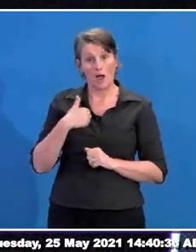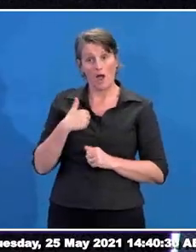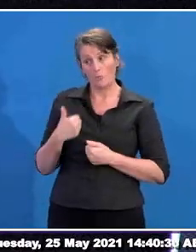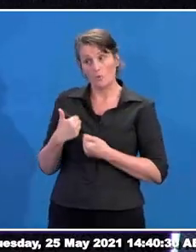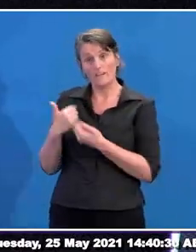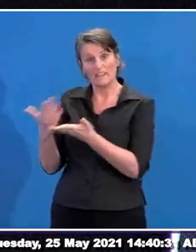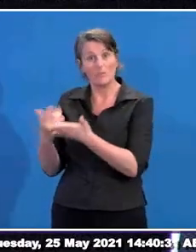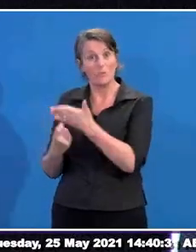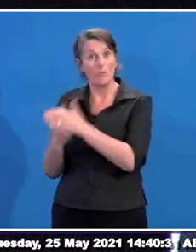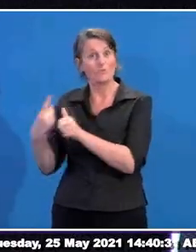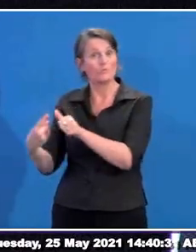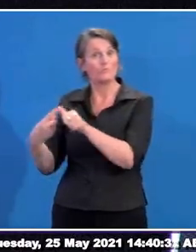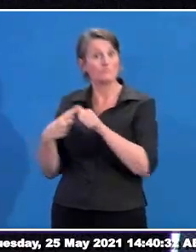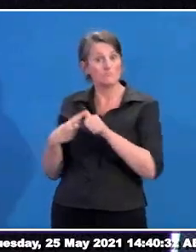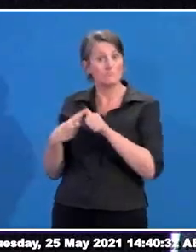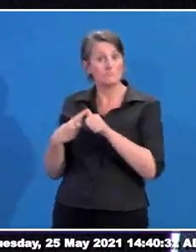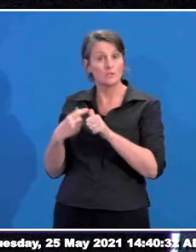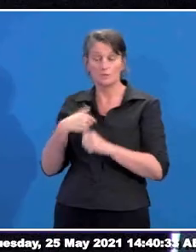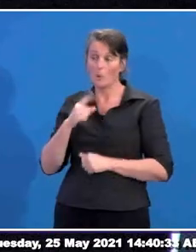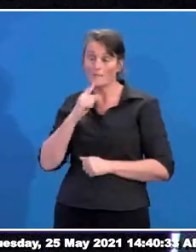I would normally say in there, "I would like to meet with you in X number of